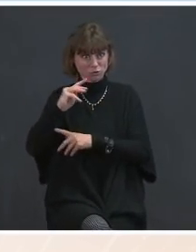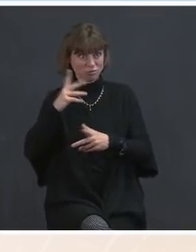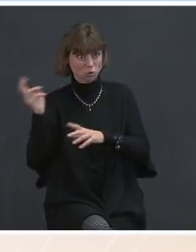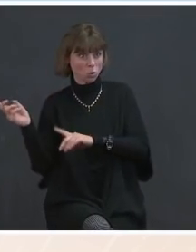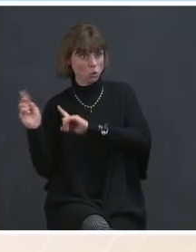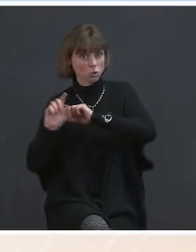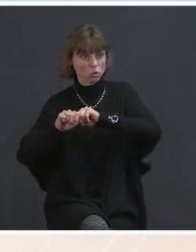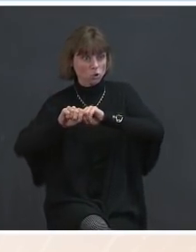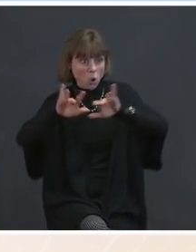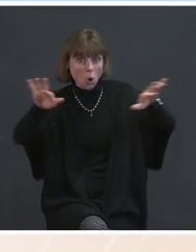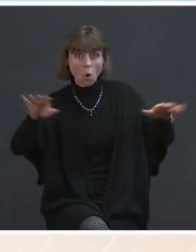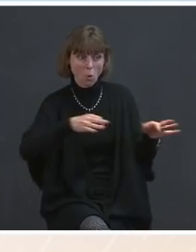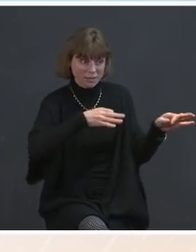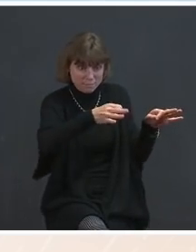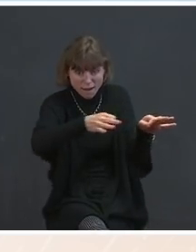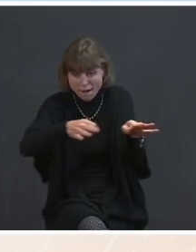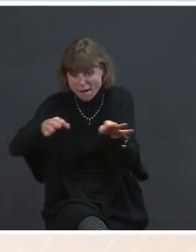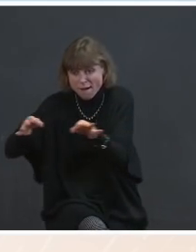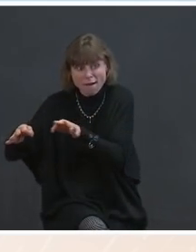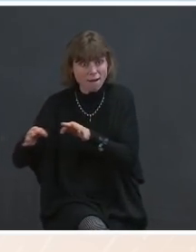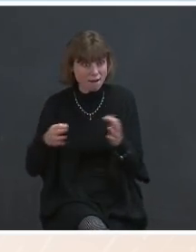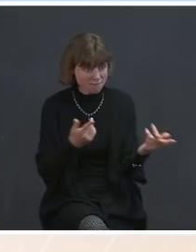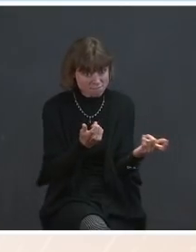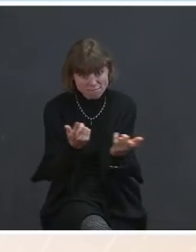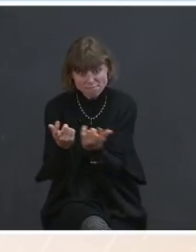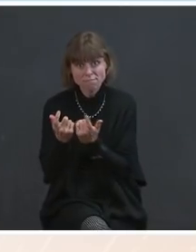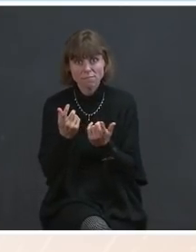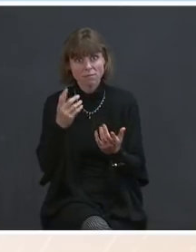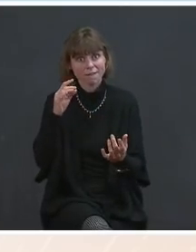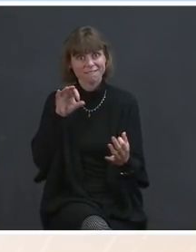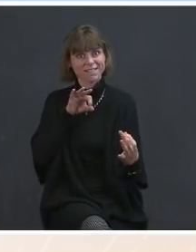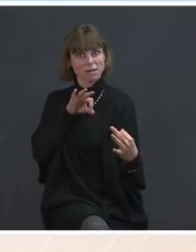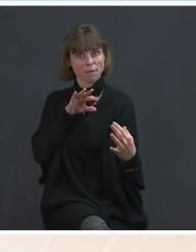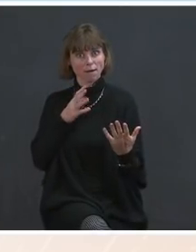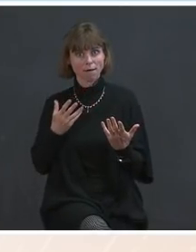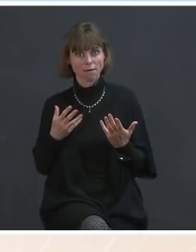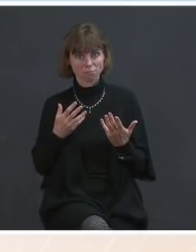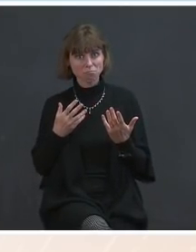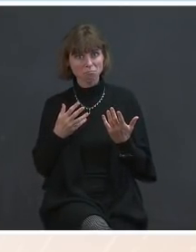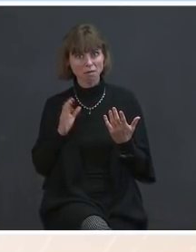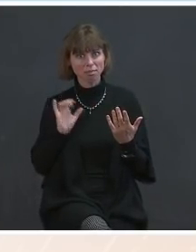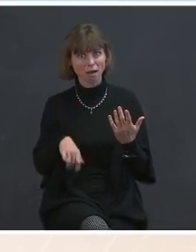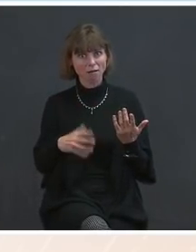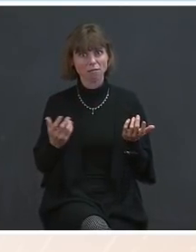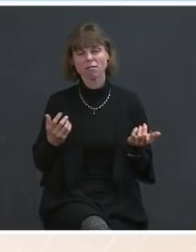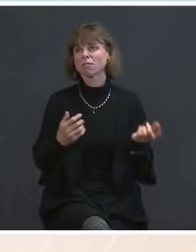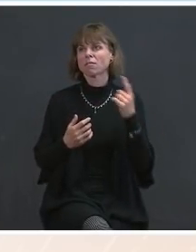The Press: So, while he does that, you know, there are a lot of Americans who see him going to take these trips this week to promote this popular law and think,